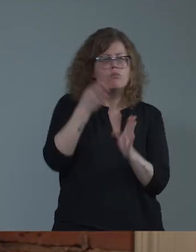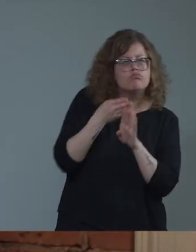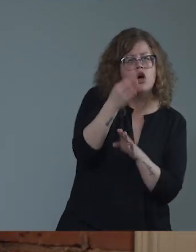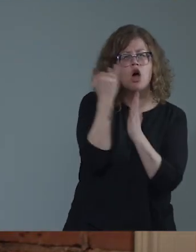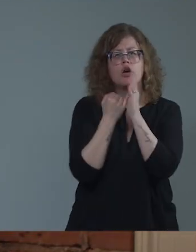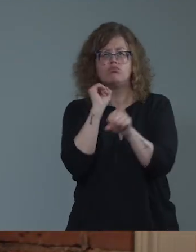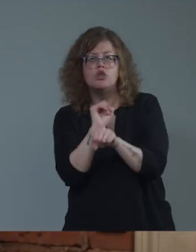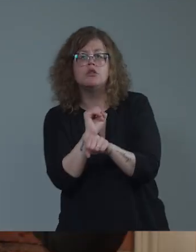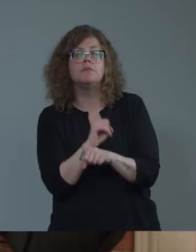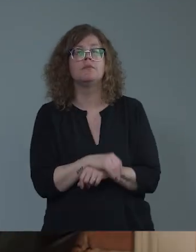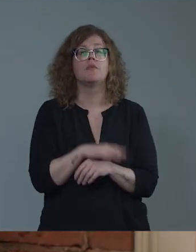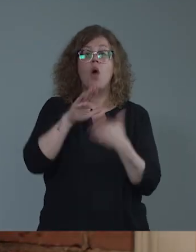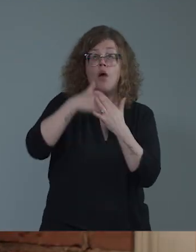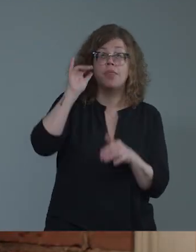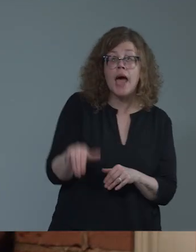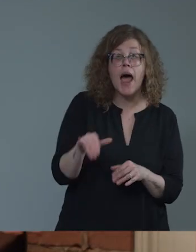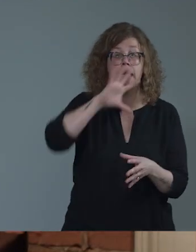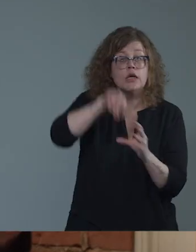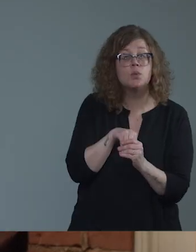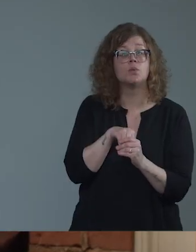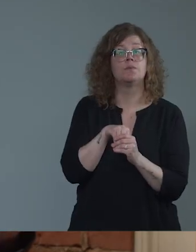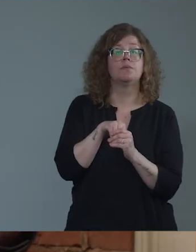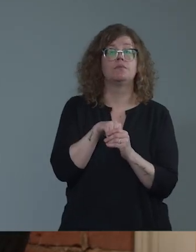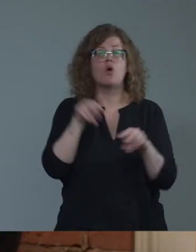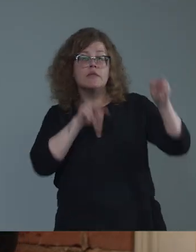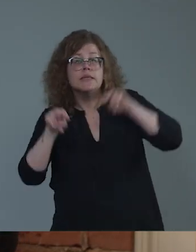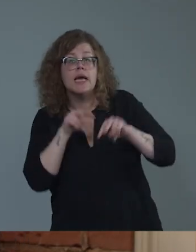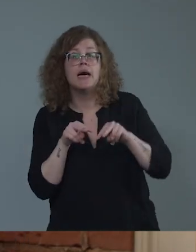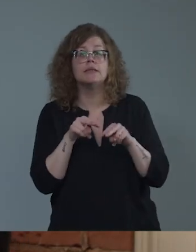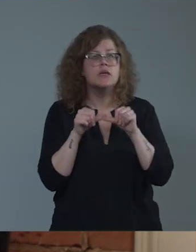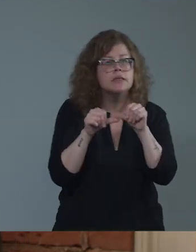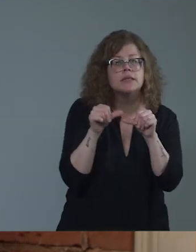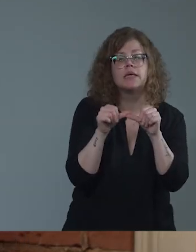Your project manager is going to ensure that all of those steps within the container of the best